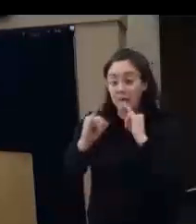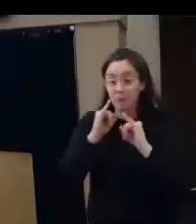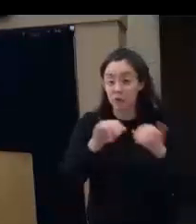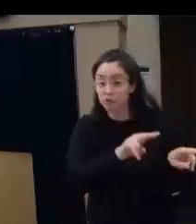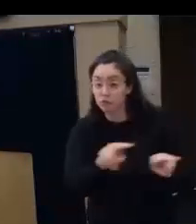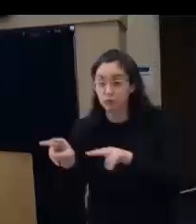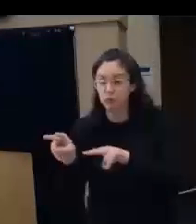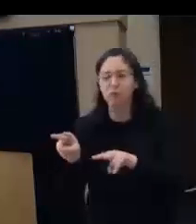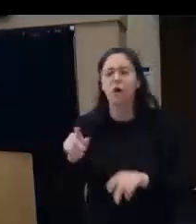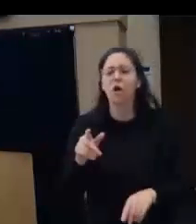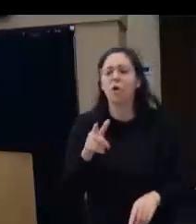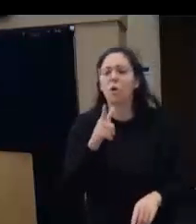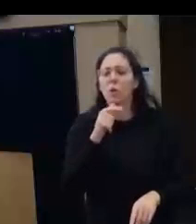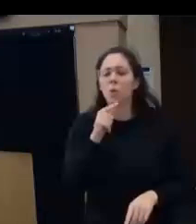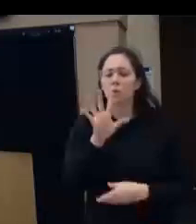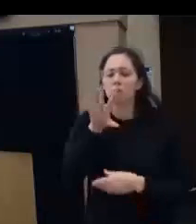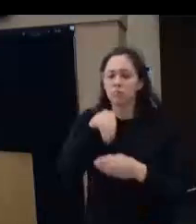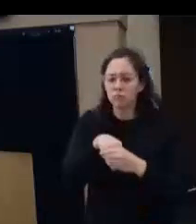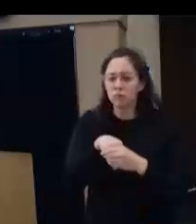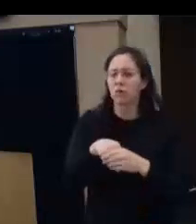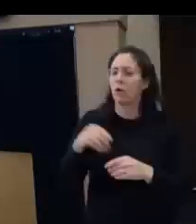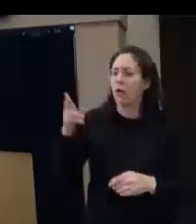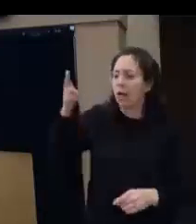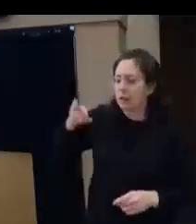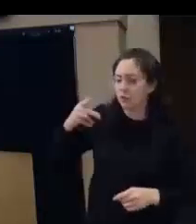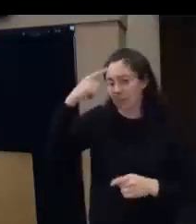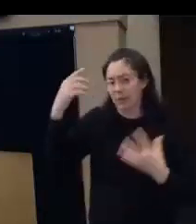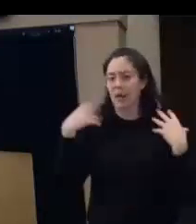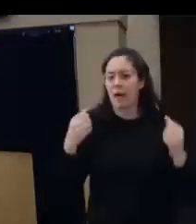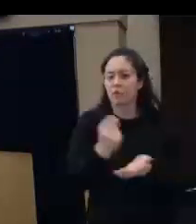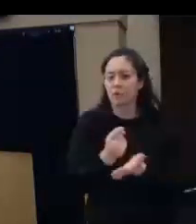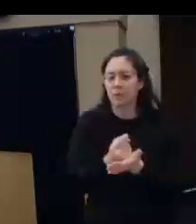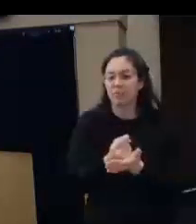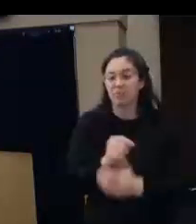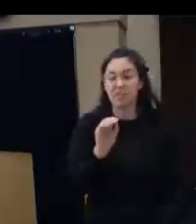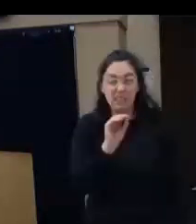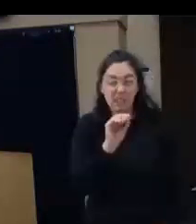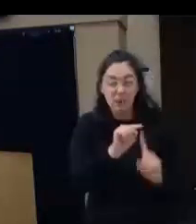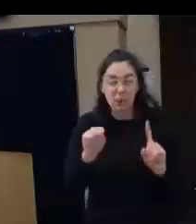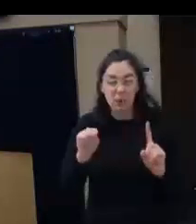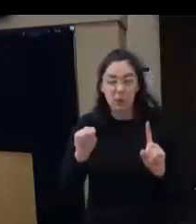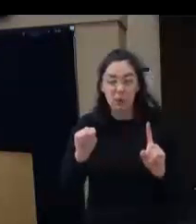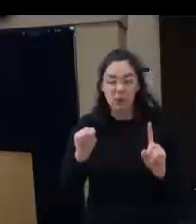see who has who is engaged in who has a history of mental health treatment it's between zero to 30 0